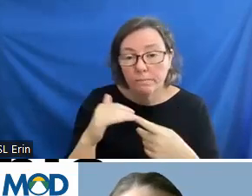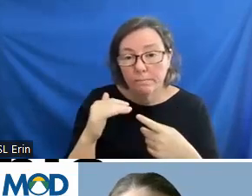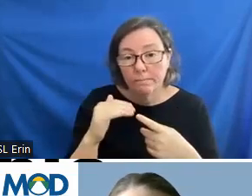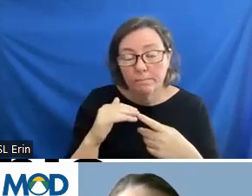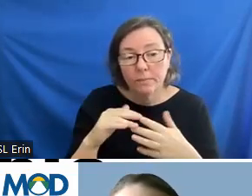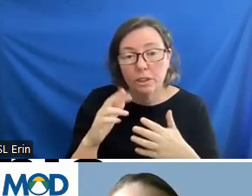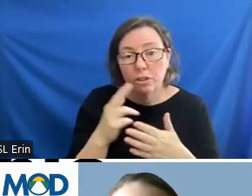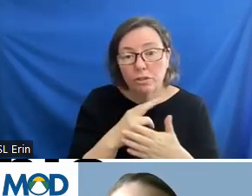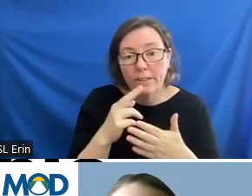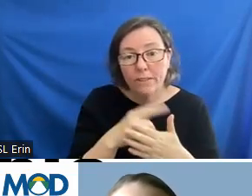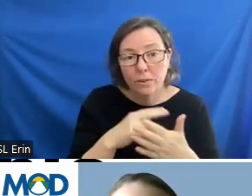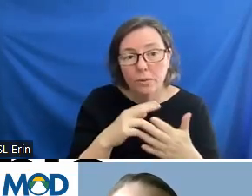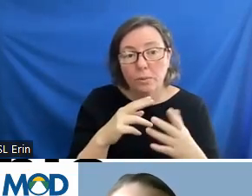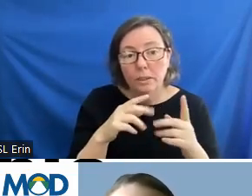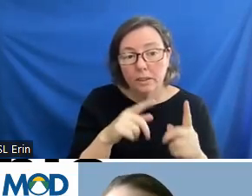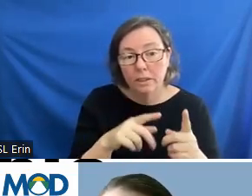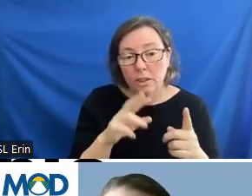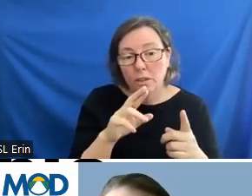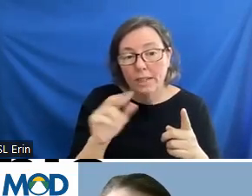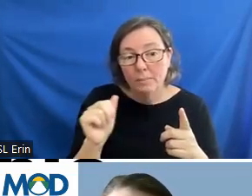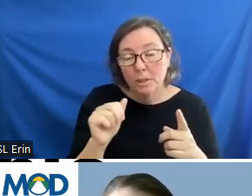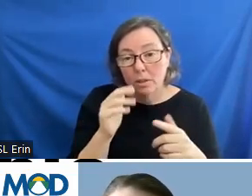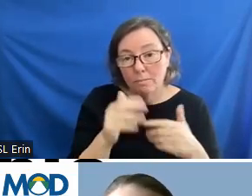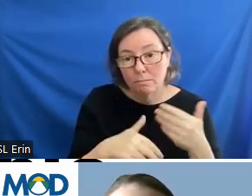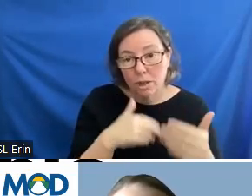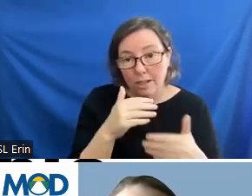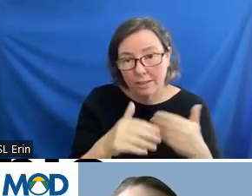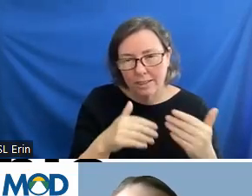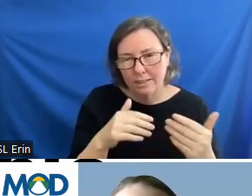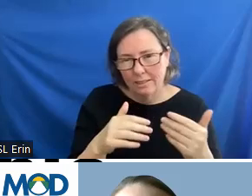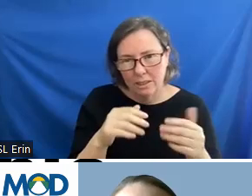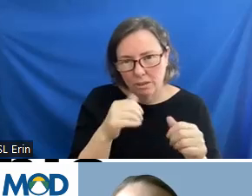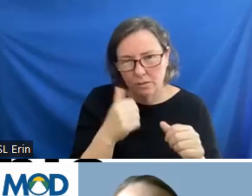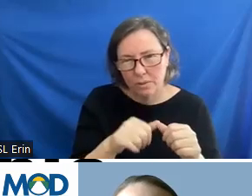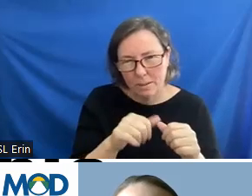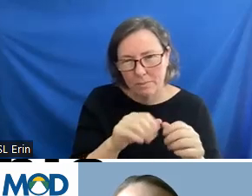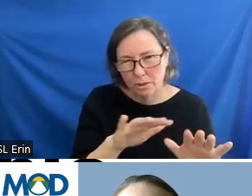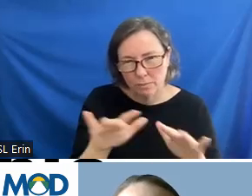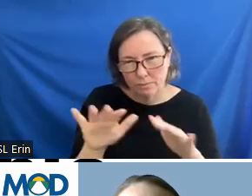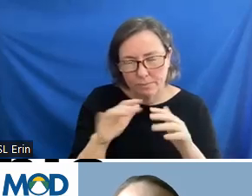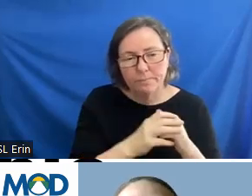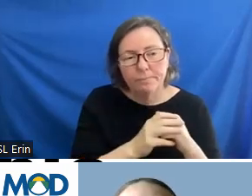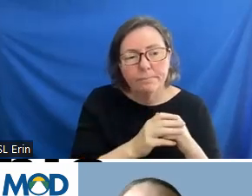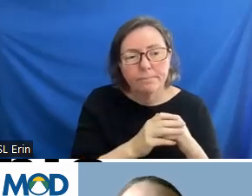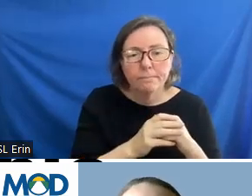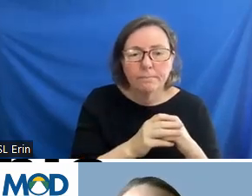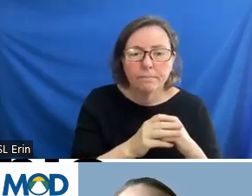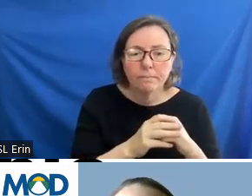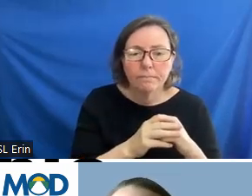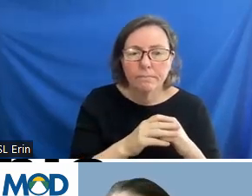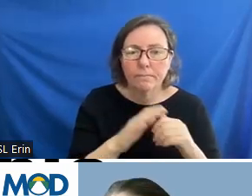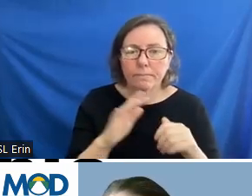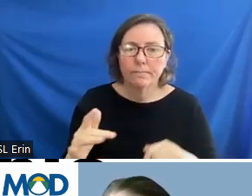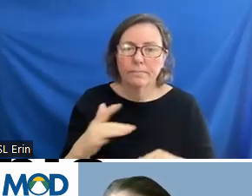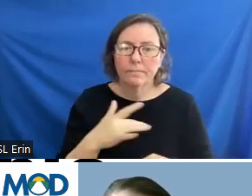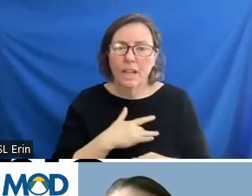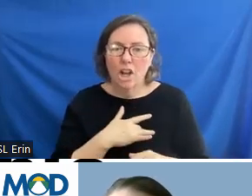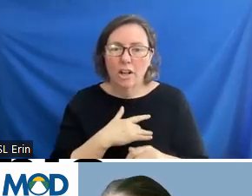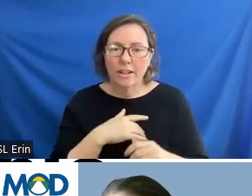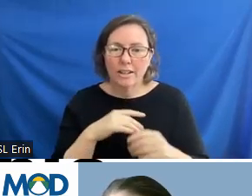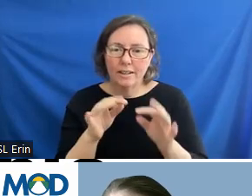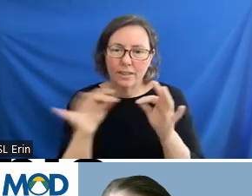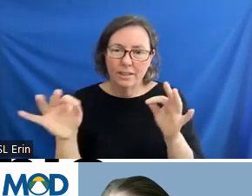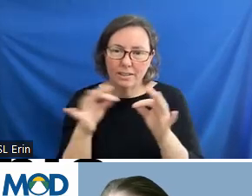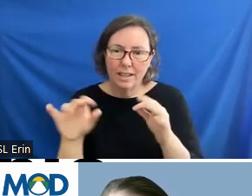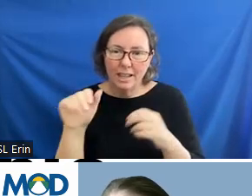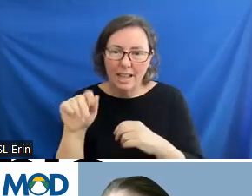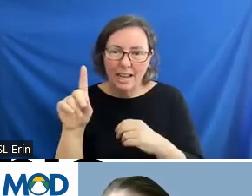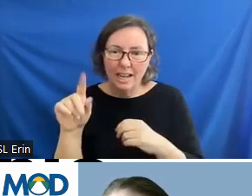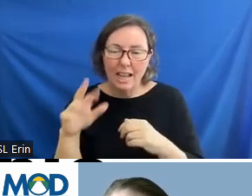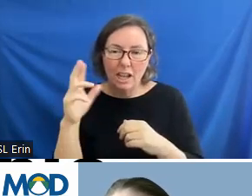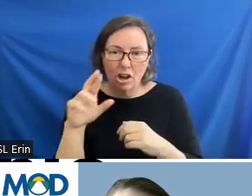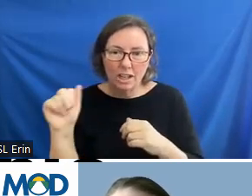All right. So, this is sort of a refresher. The heart of the ADA reasonable accommodation process